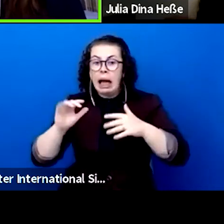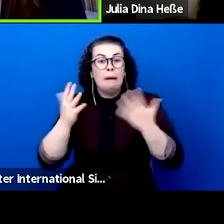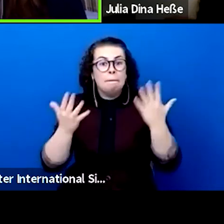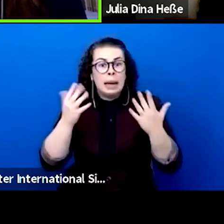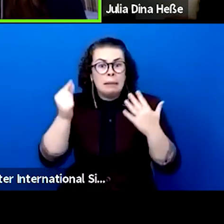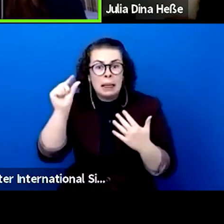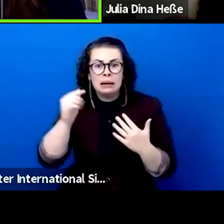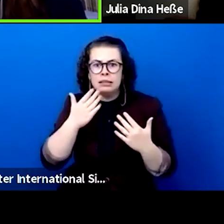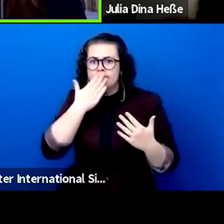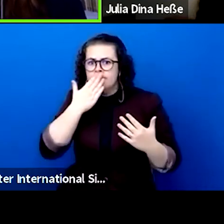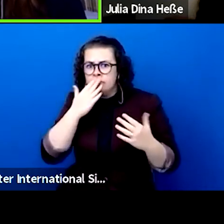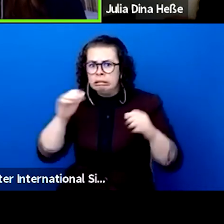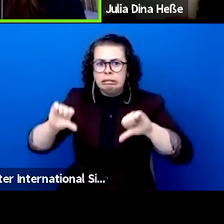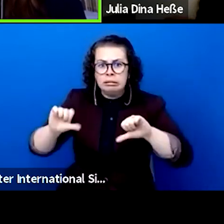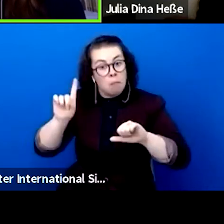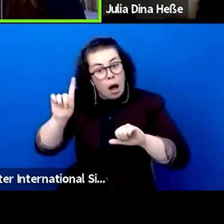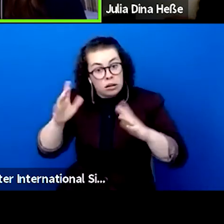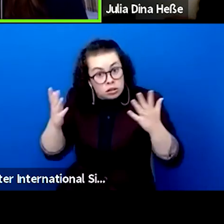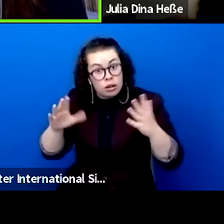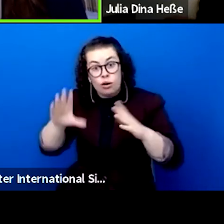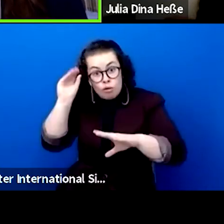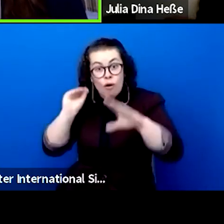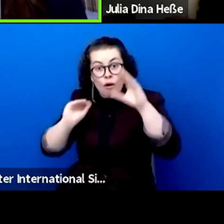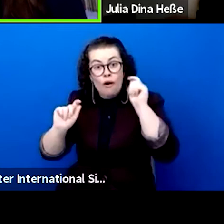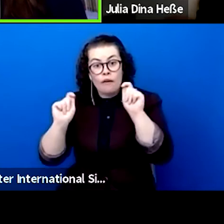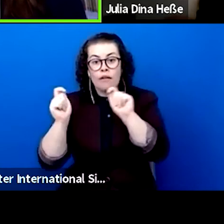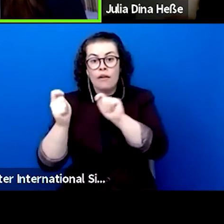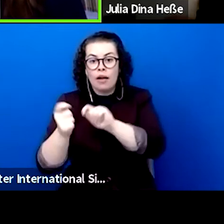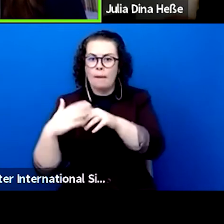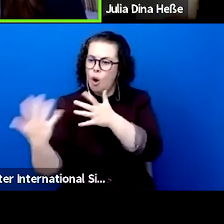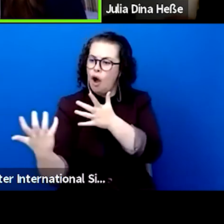hopefully becoming more inclusive and more diverse. In terms of whether there